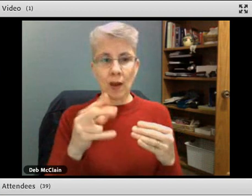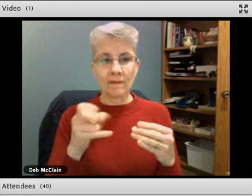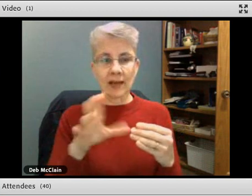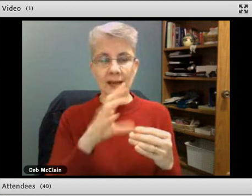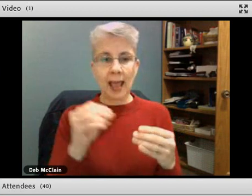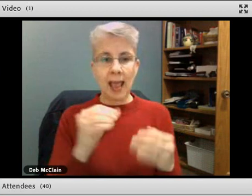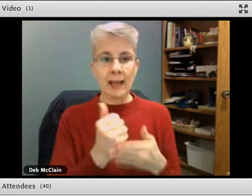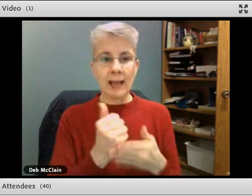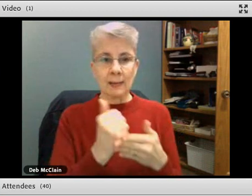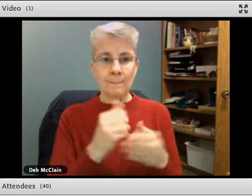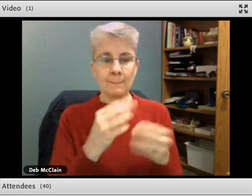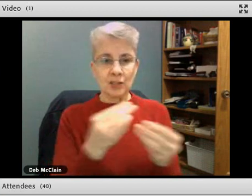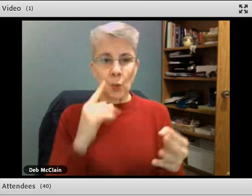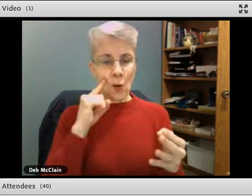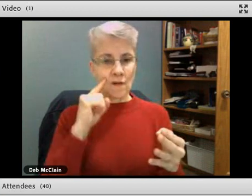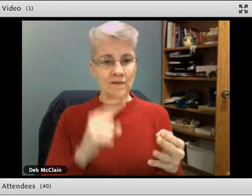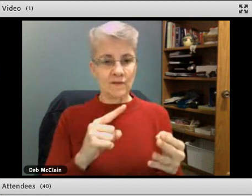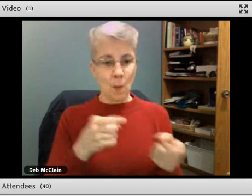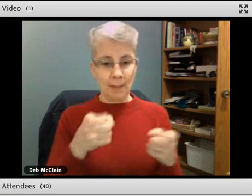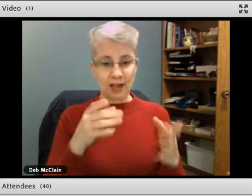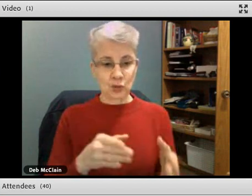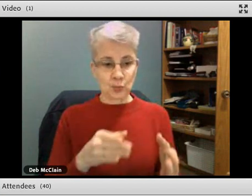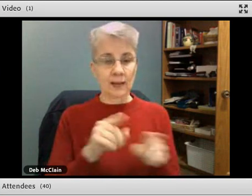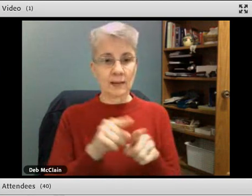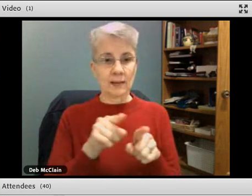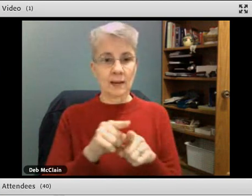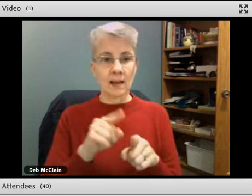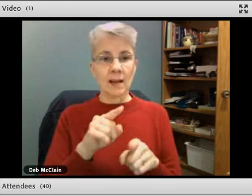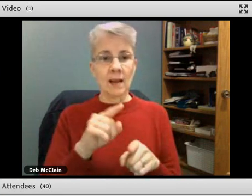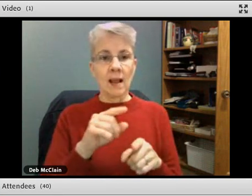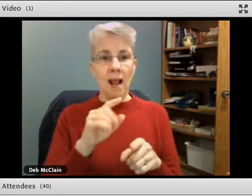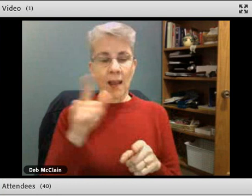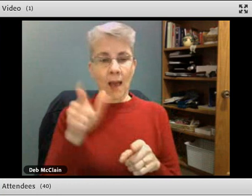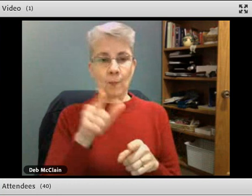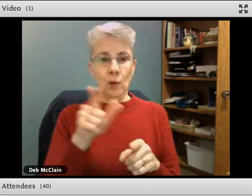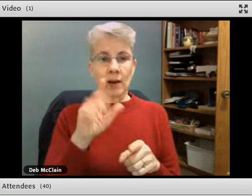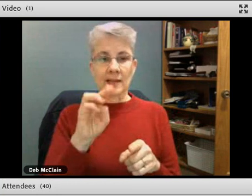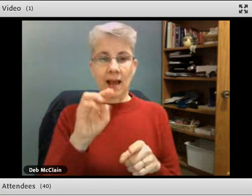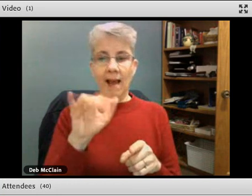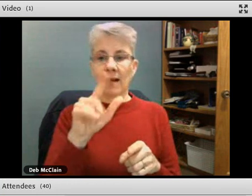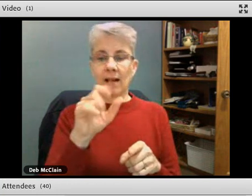as well as the management of the library's Innovation ILS. On her time off from Hillsdale,